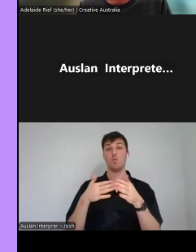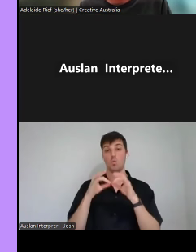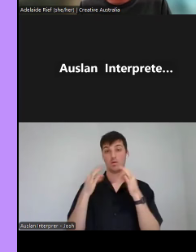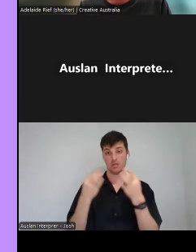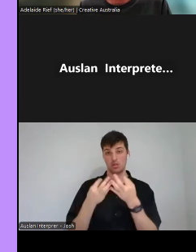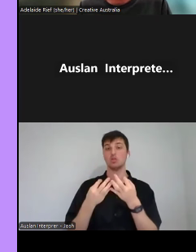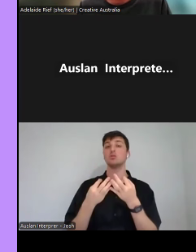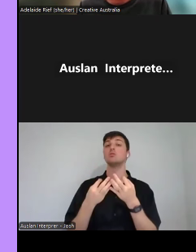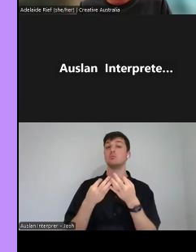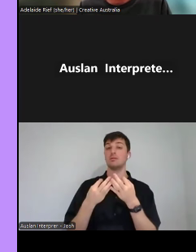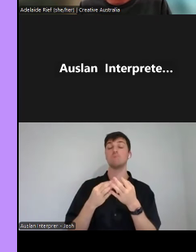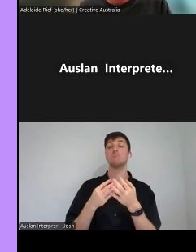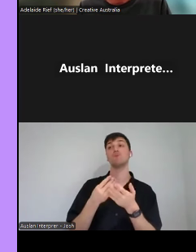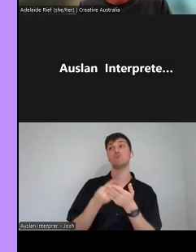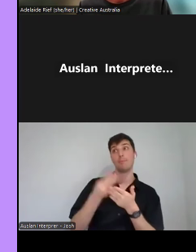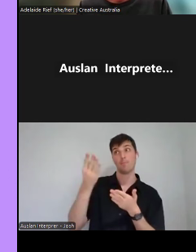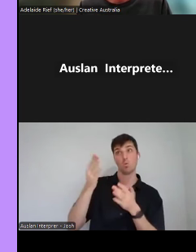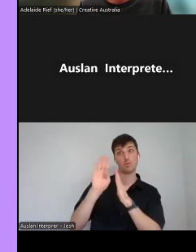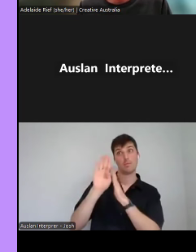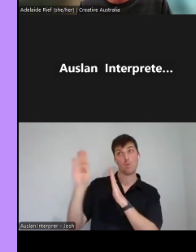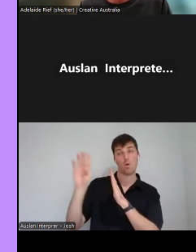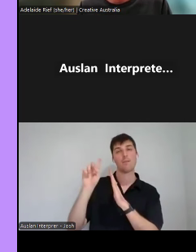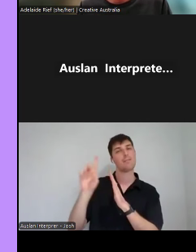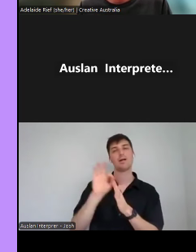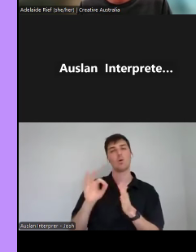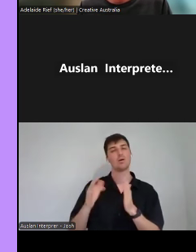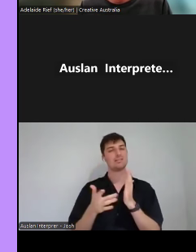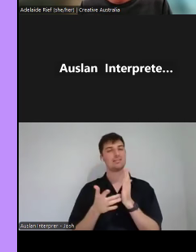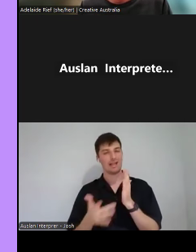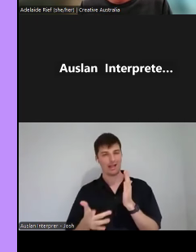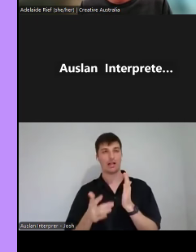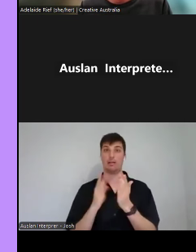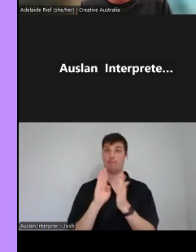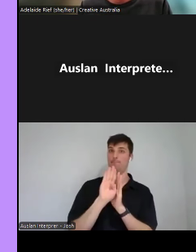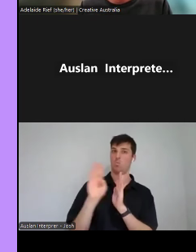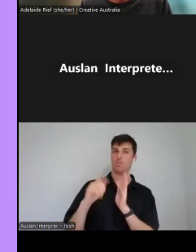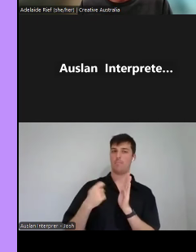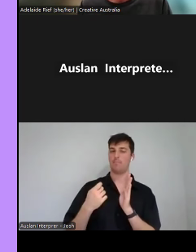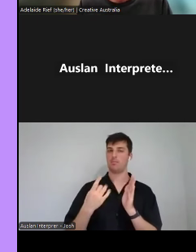was not technically a Board member. Would they still be eligible to apply as an individual? The